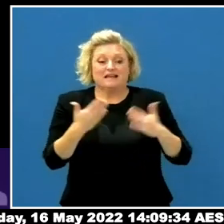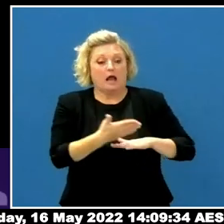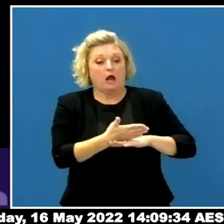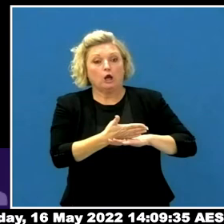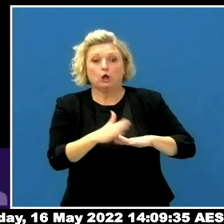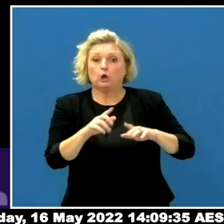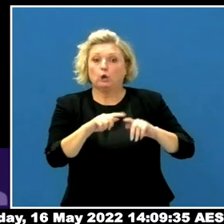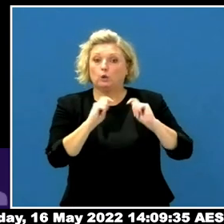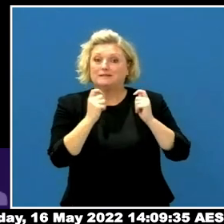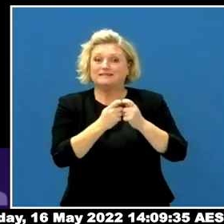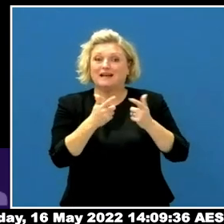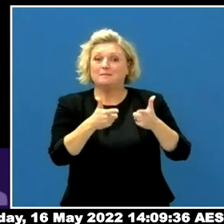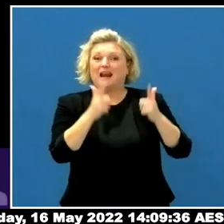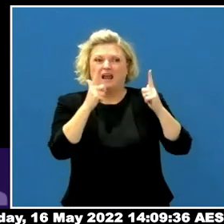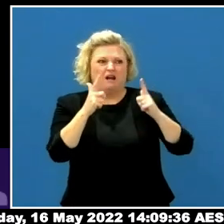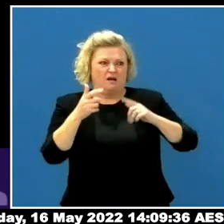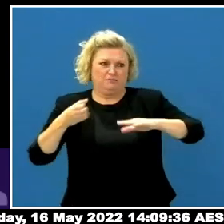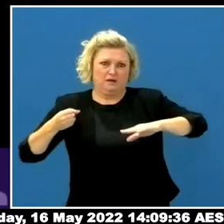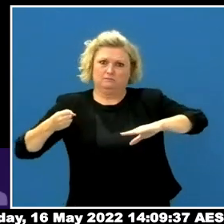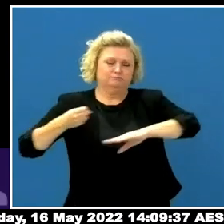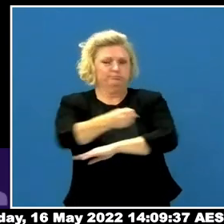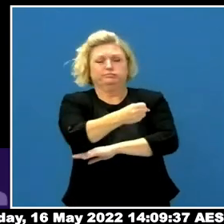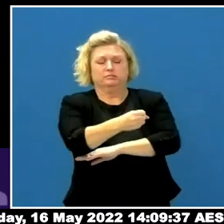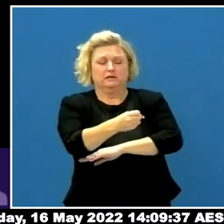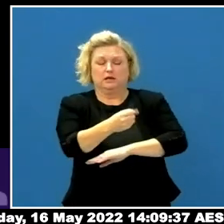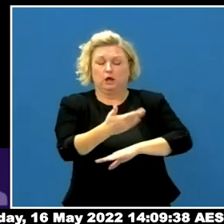and they said they would look into it. Yes.